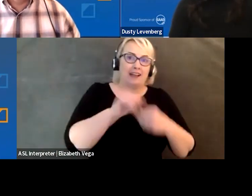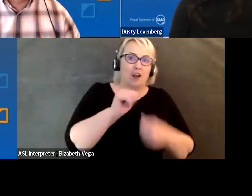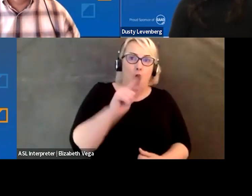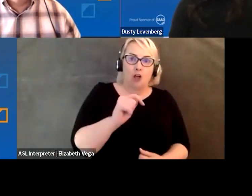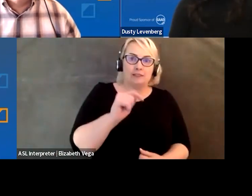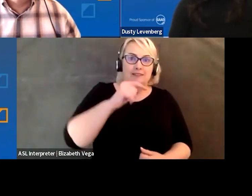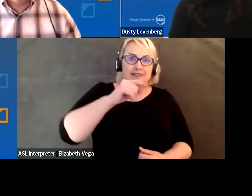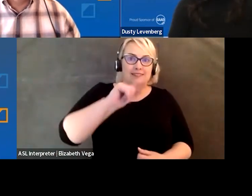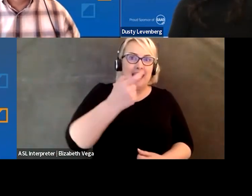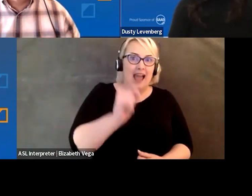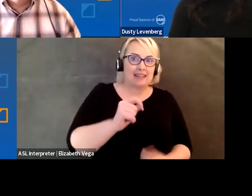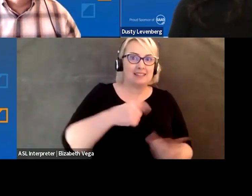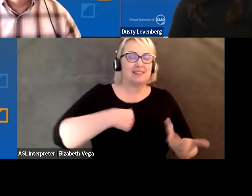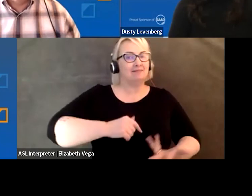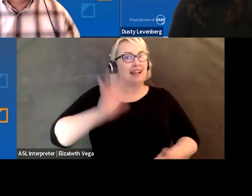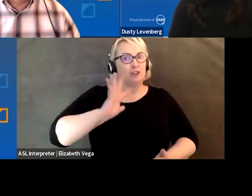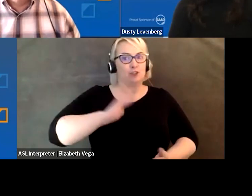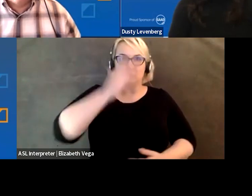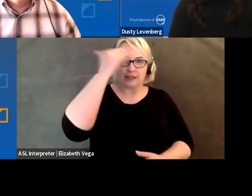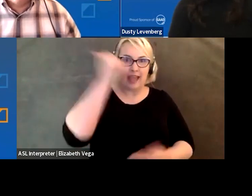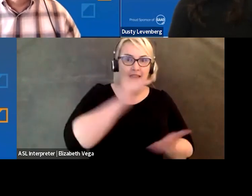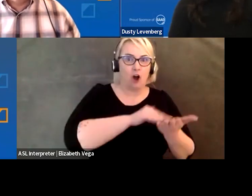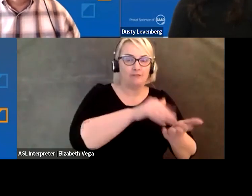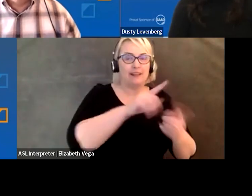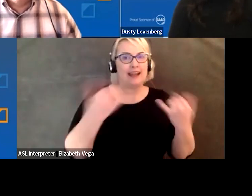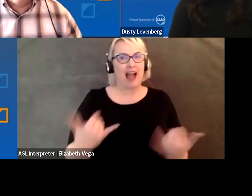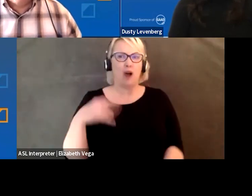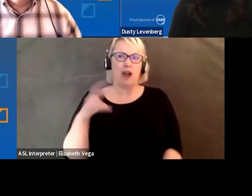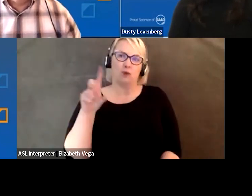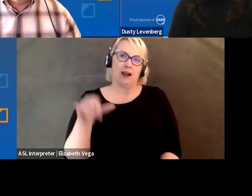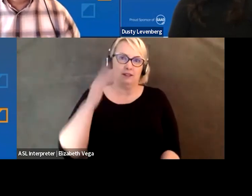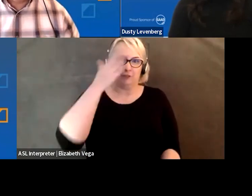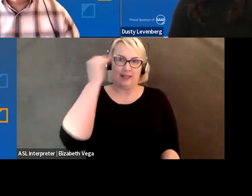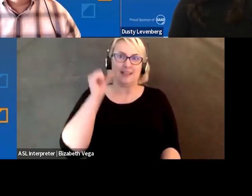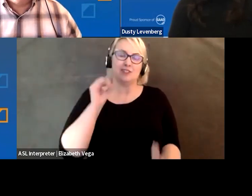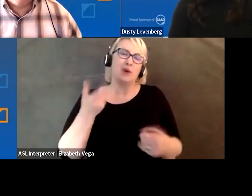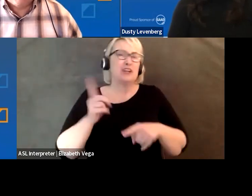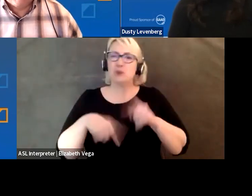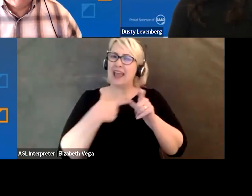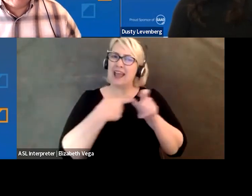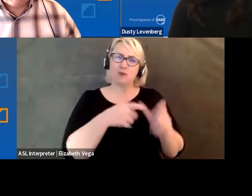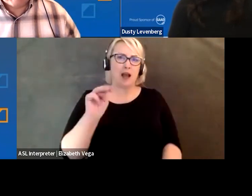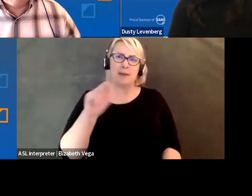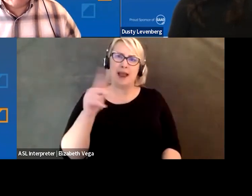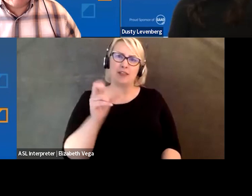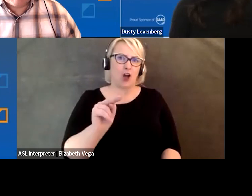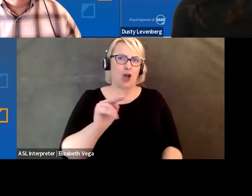Yeah, I'm happy with the progress in accessibility. Joe Devon: Thank you, Meryl. Dennis, Dusty, final thoughts?